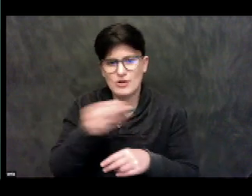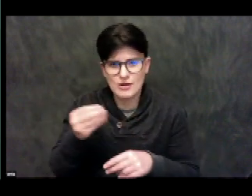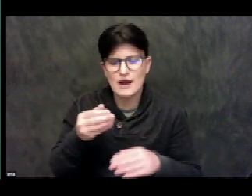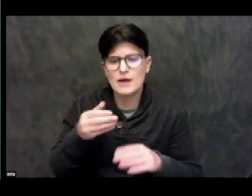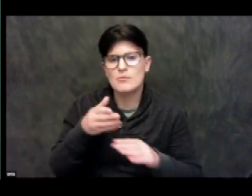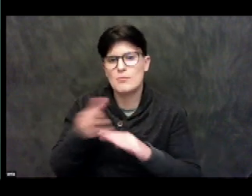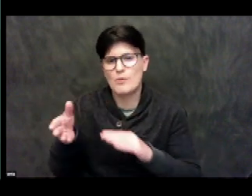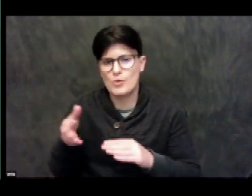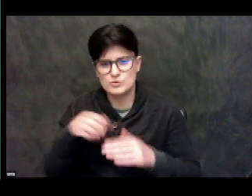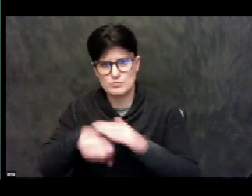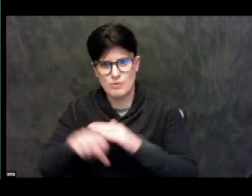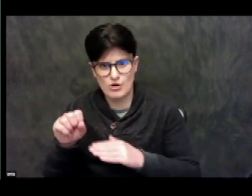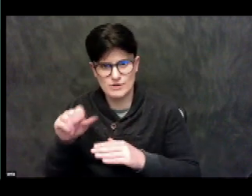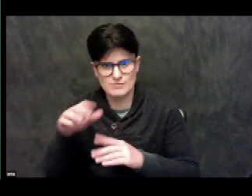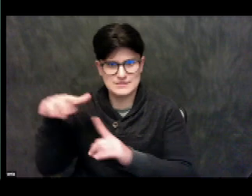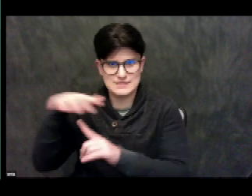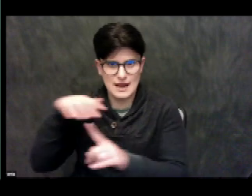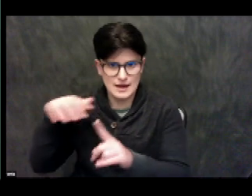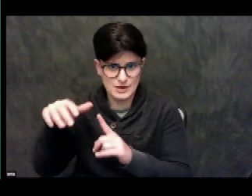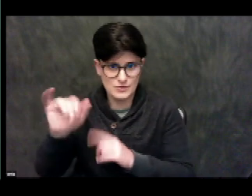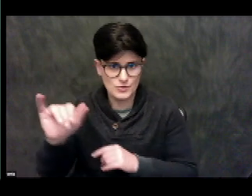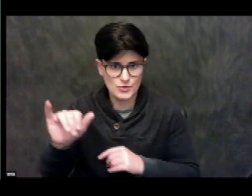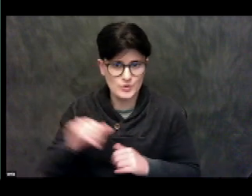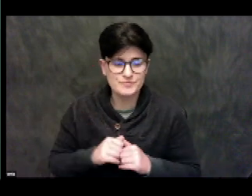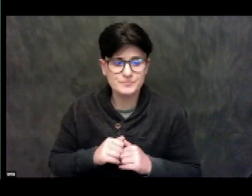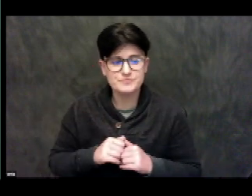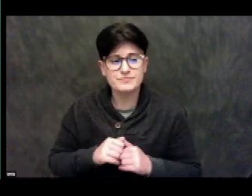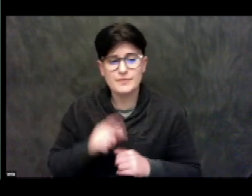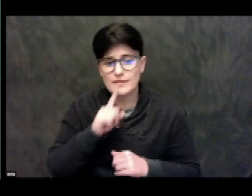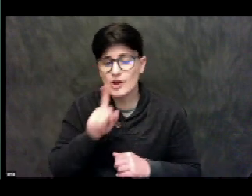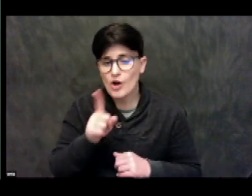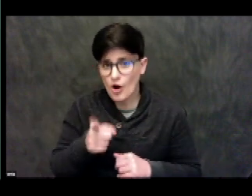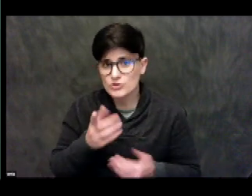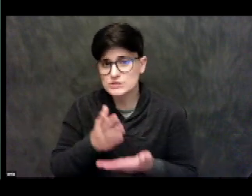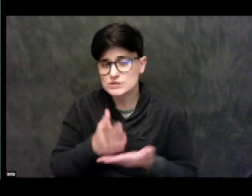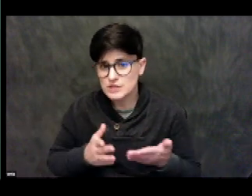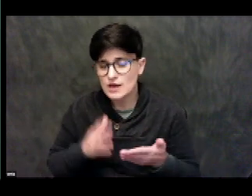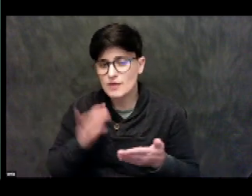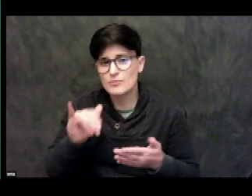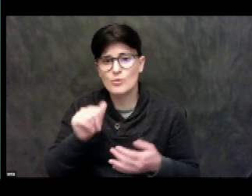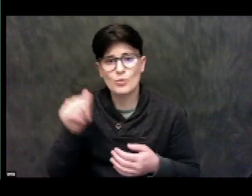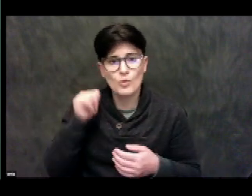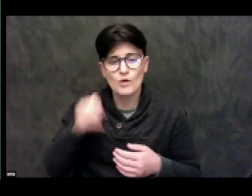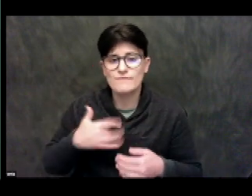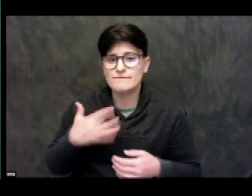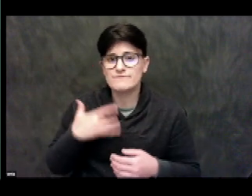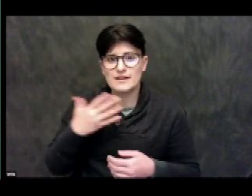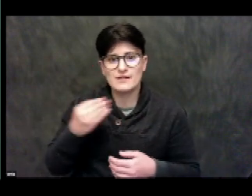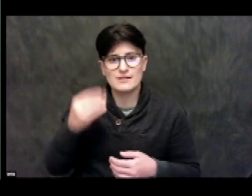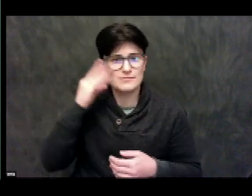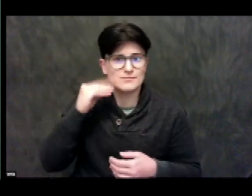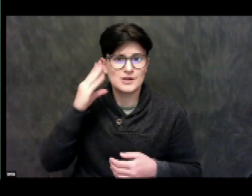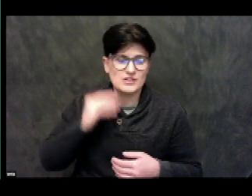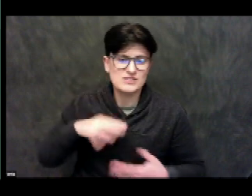Then there are some that won't feel and experience contractions. In a similar way.